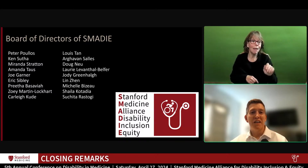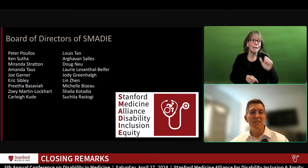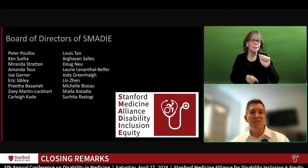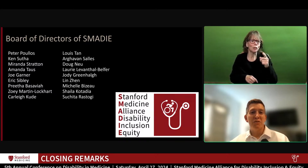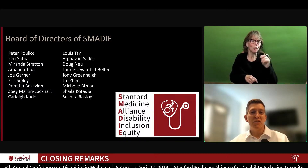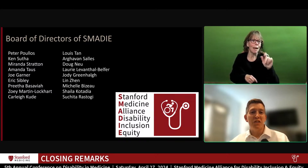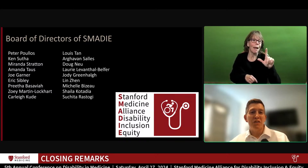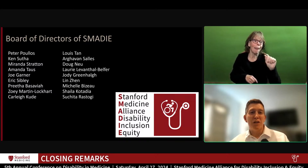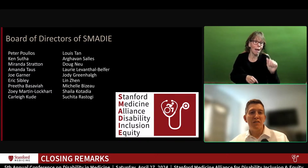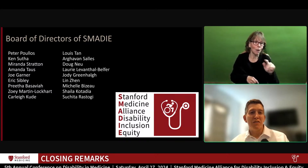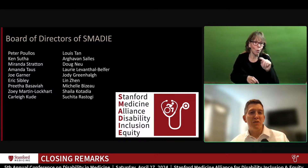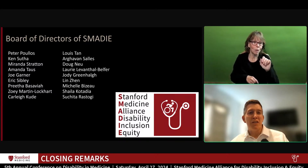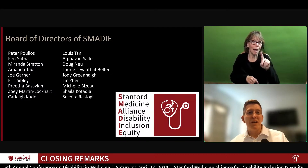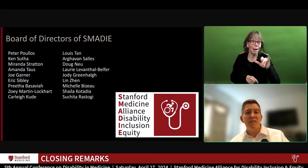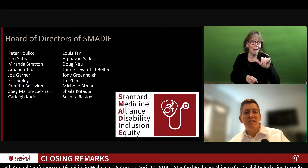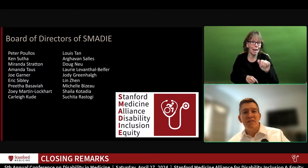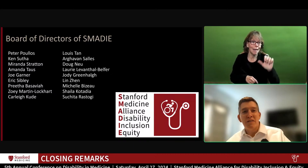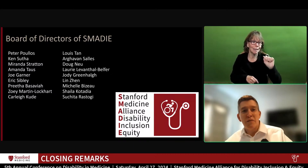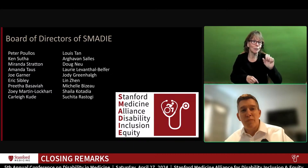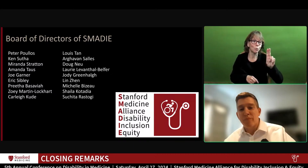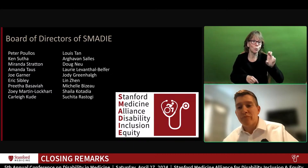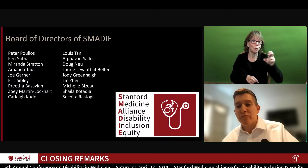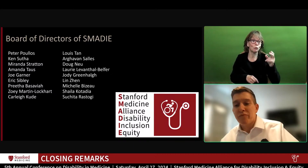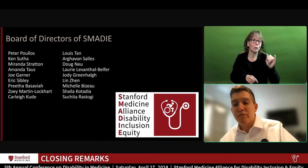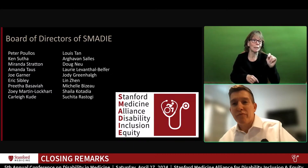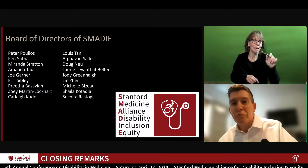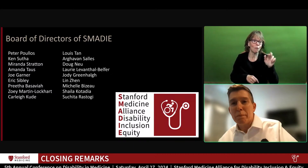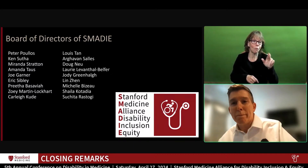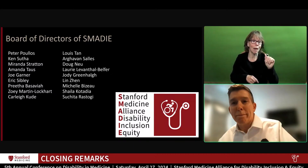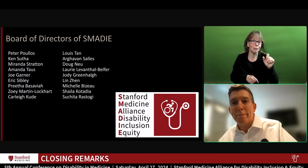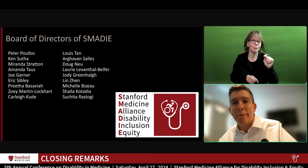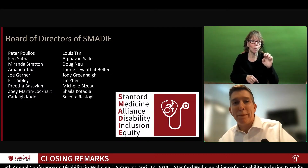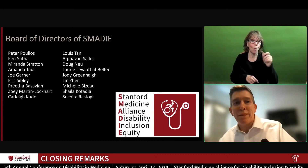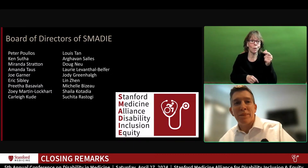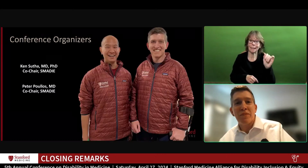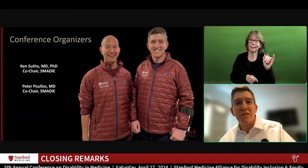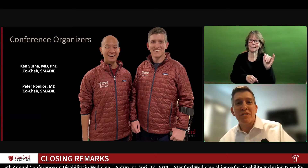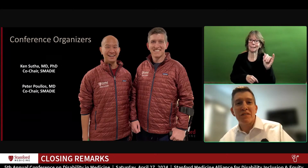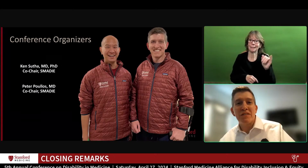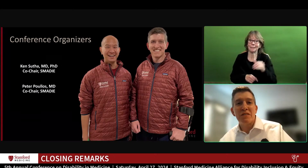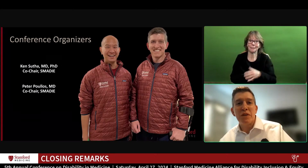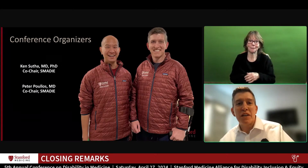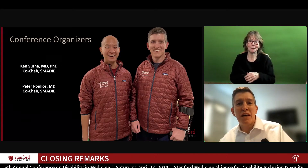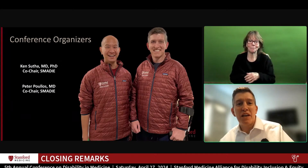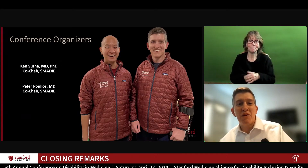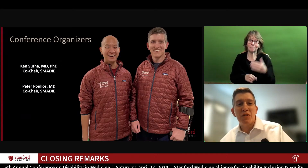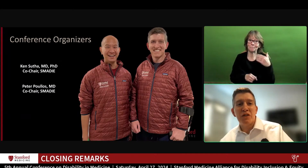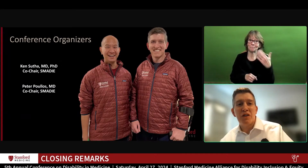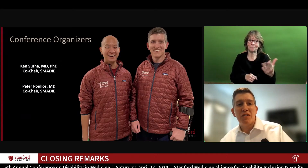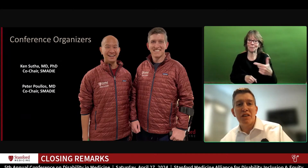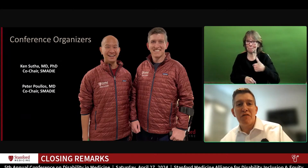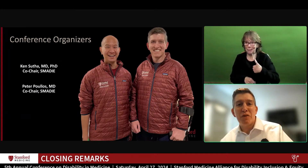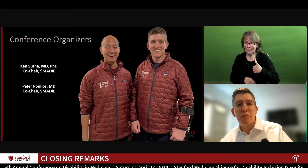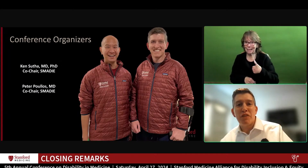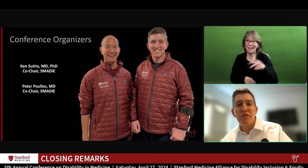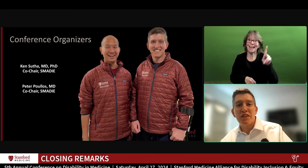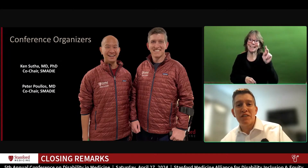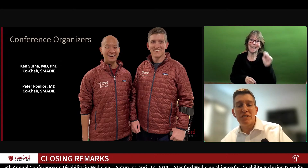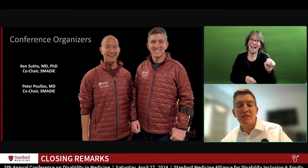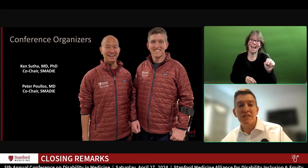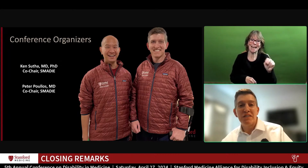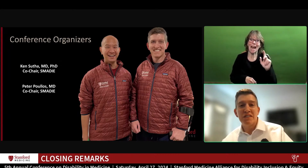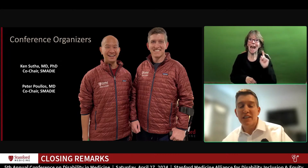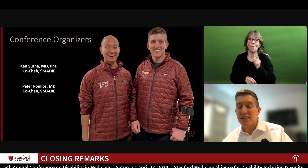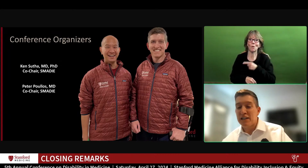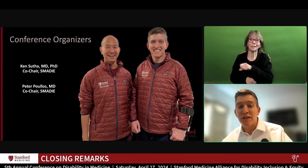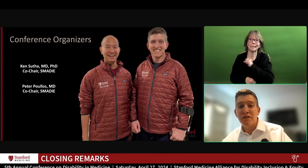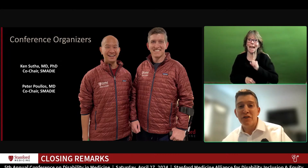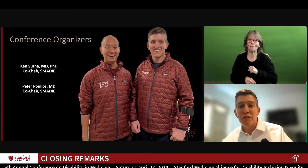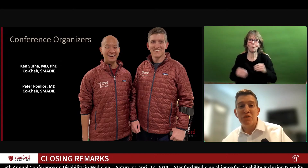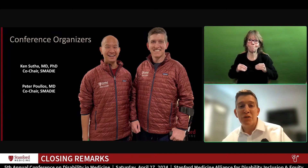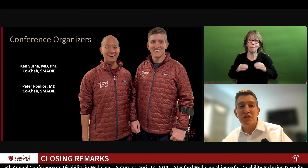and Suchita Rastogi. This is me and Ken with our Stanford puffies. Ken, I love you. I'm so